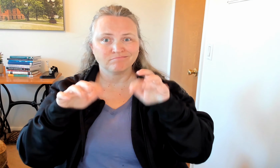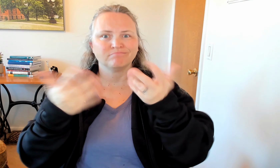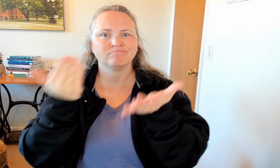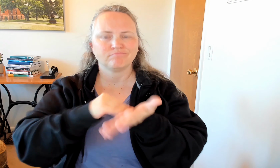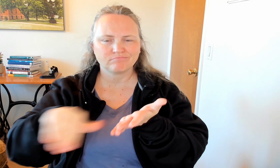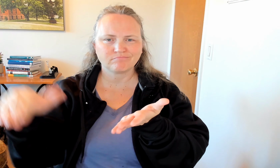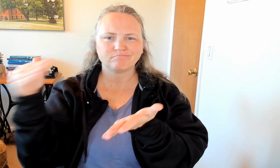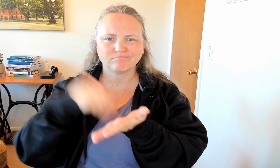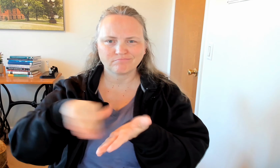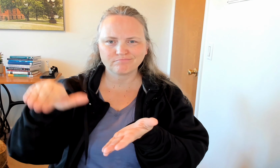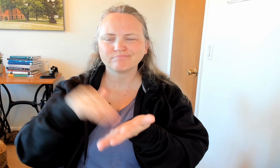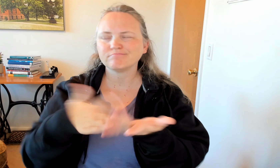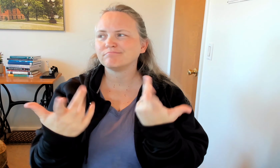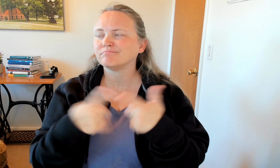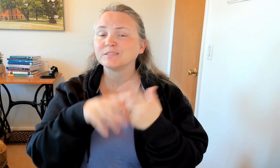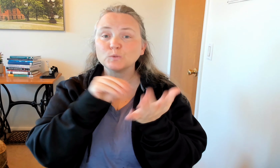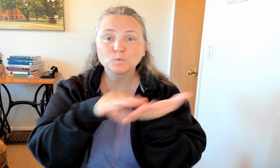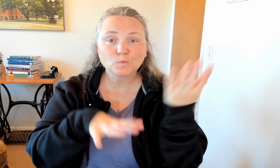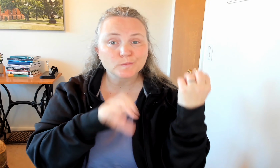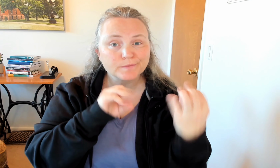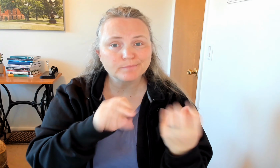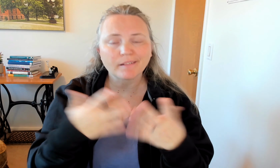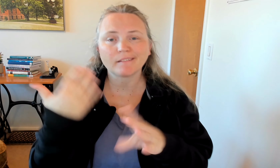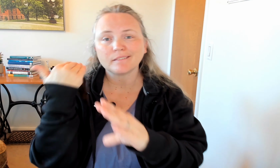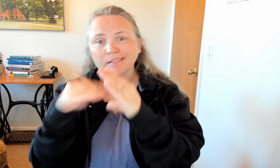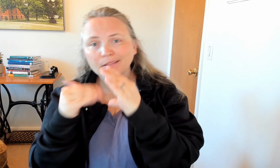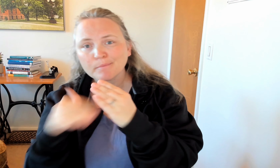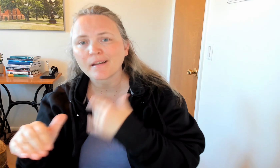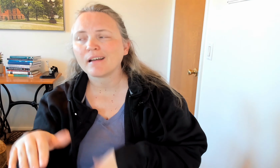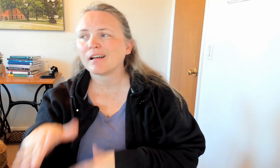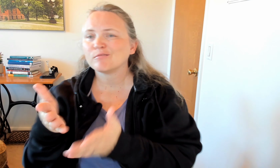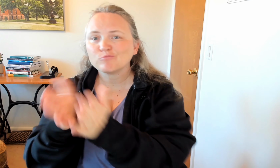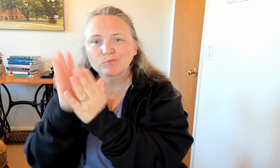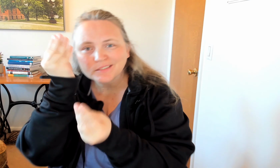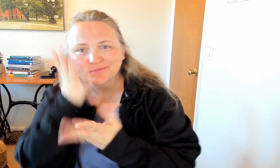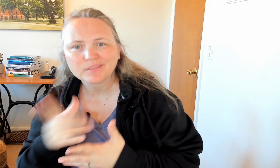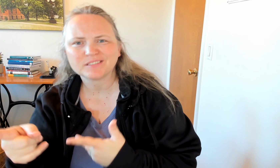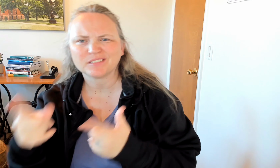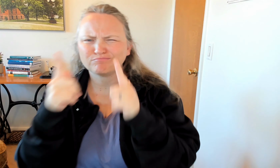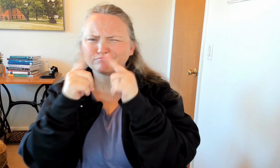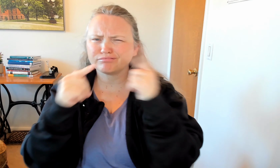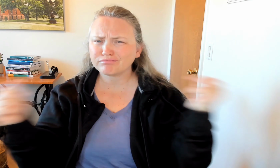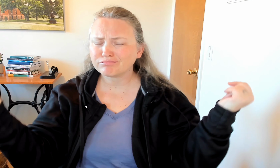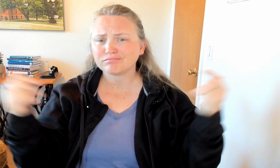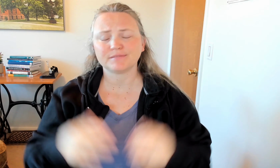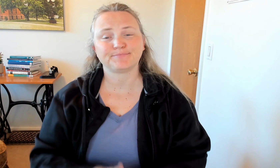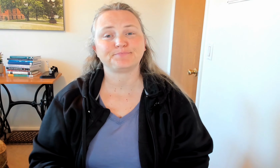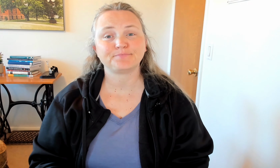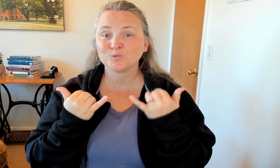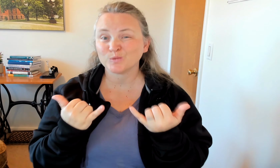you type over and over again. Feedback for students, email messages, request for information and even more things.